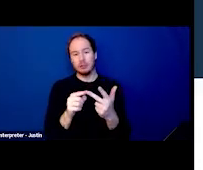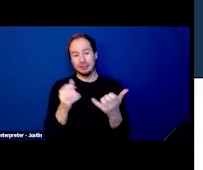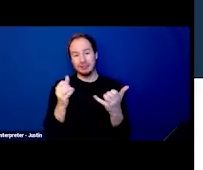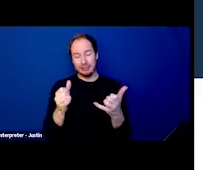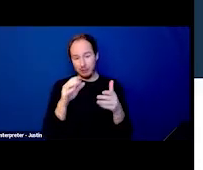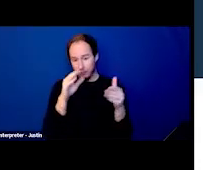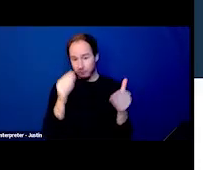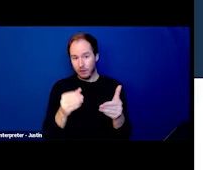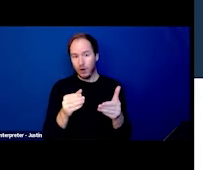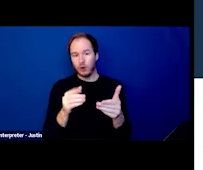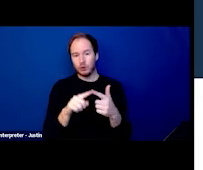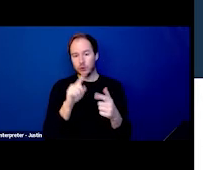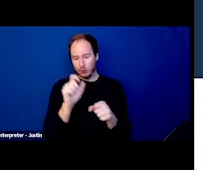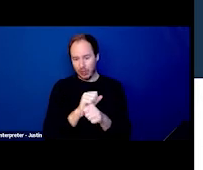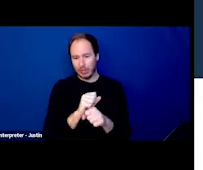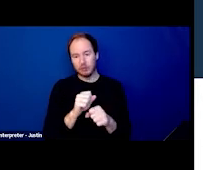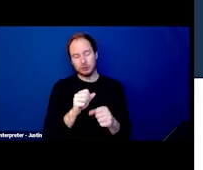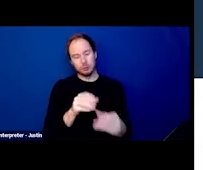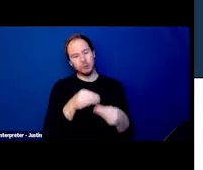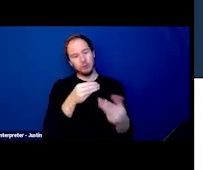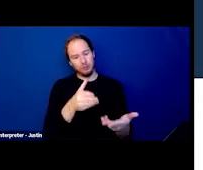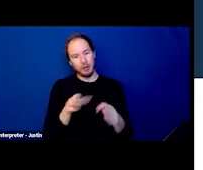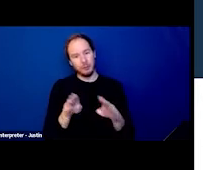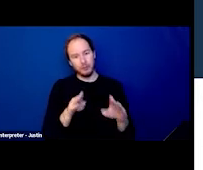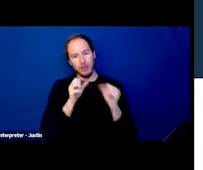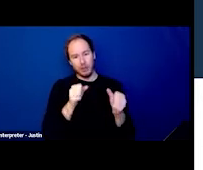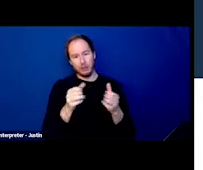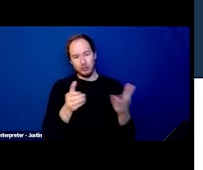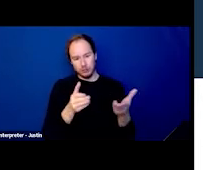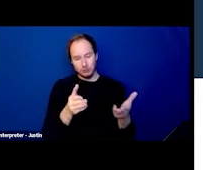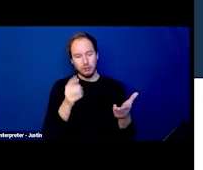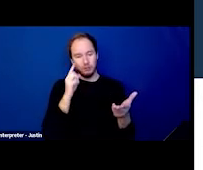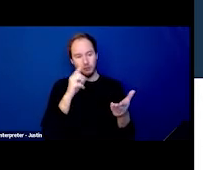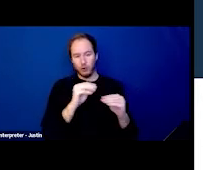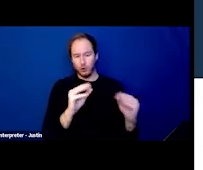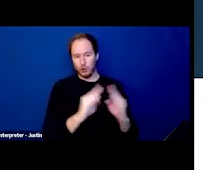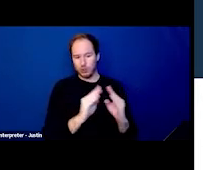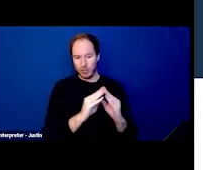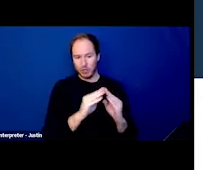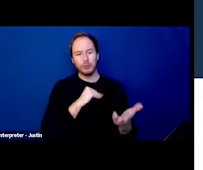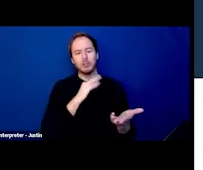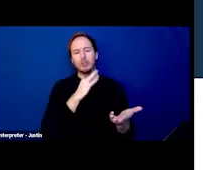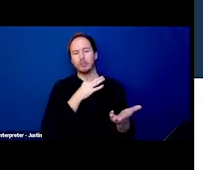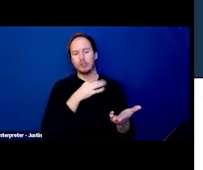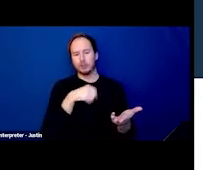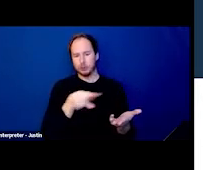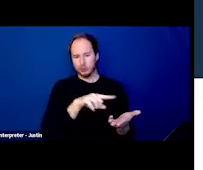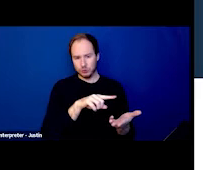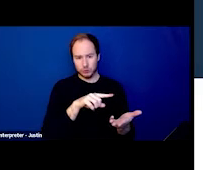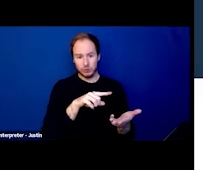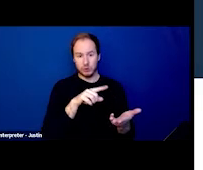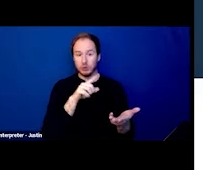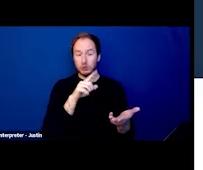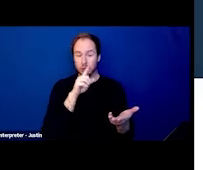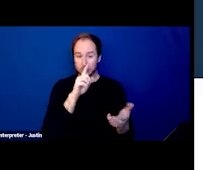to deliver behavioral health services in unsheltered environments. And so it'd be helpful to know if you are a prescriber.